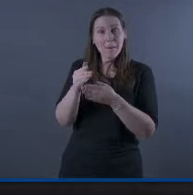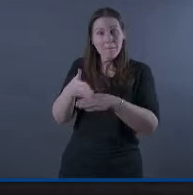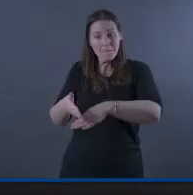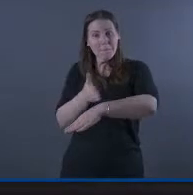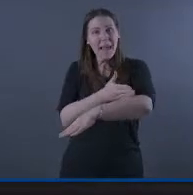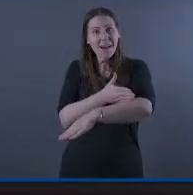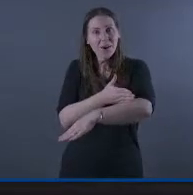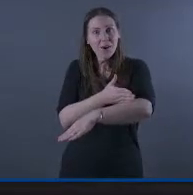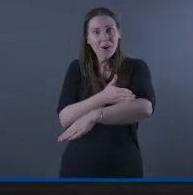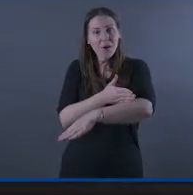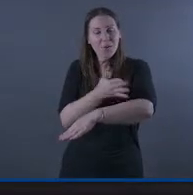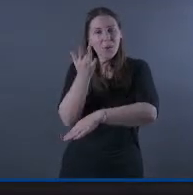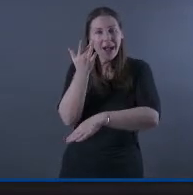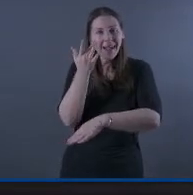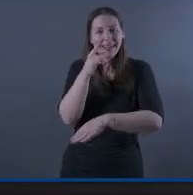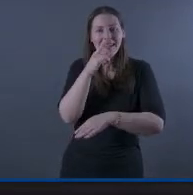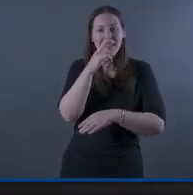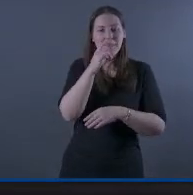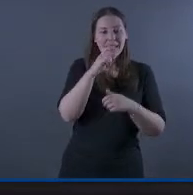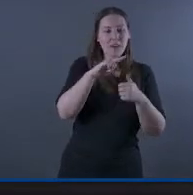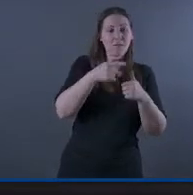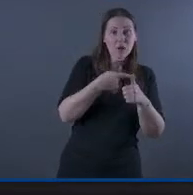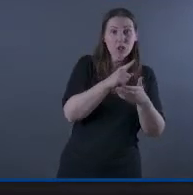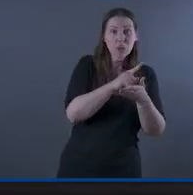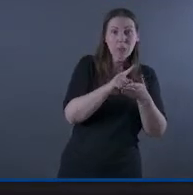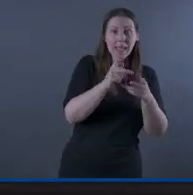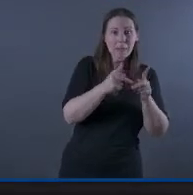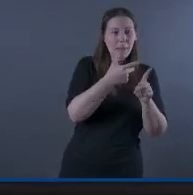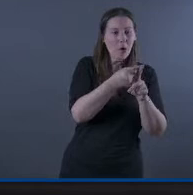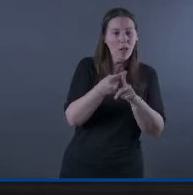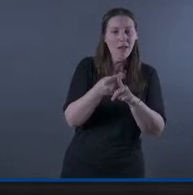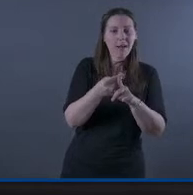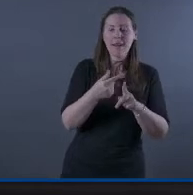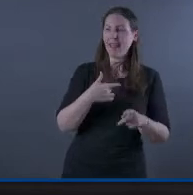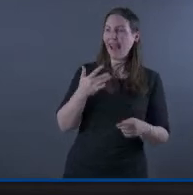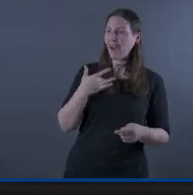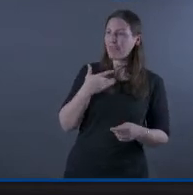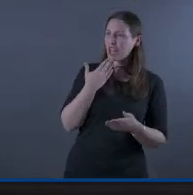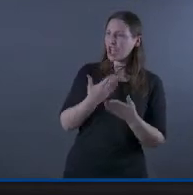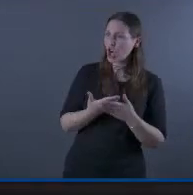I feel really good about it." Everything flowed much, much easier the next week